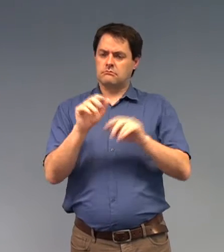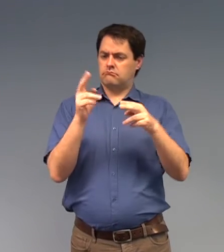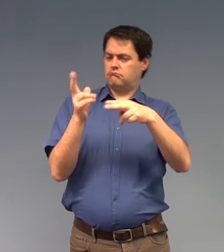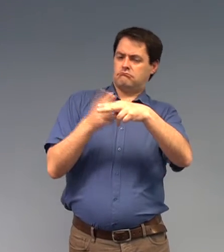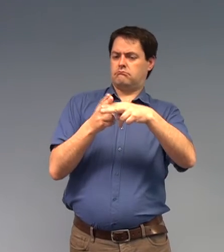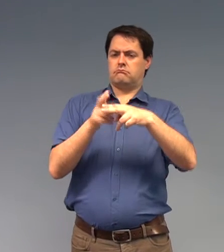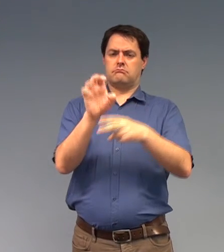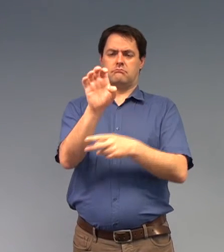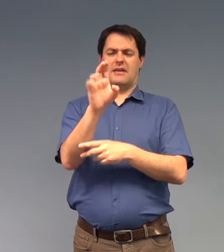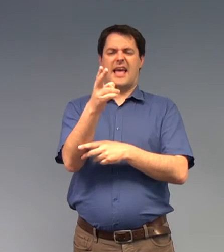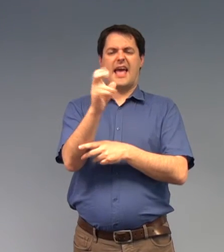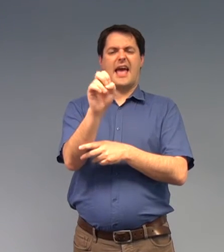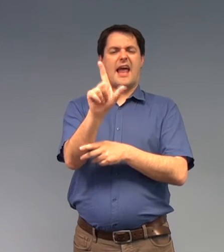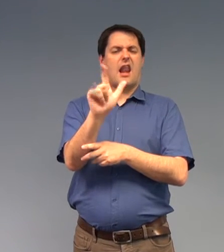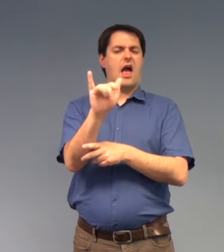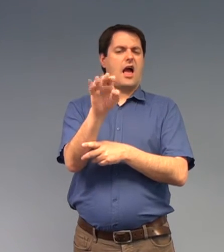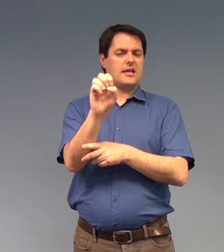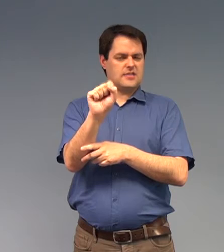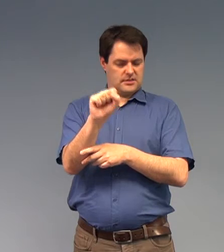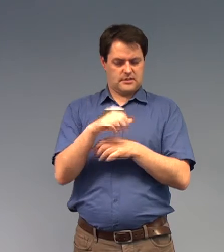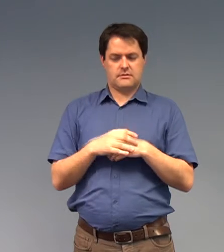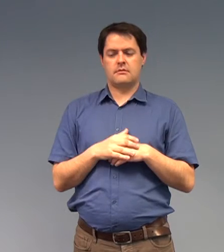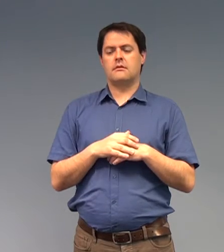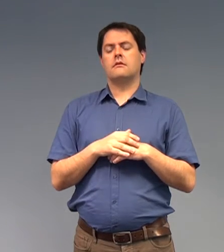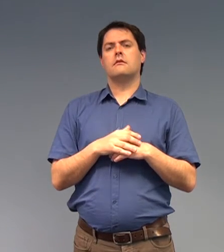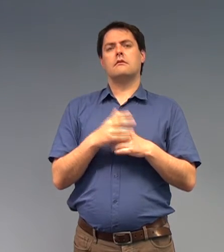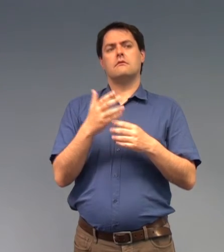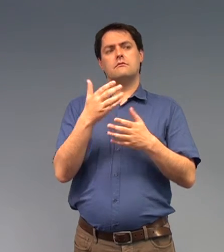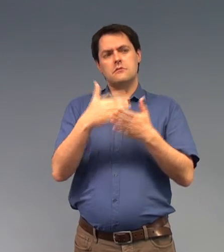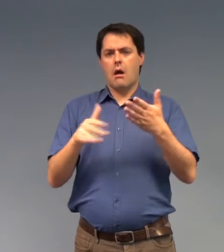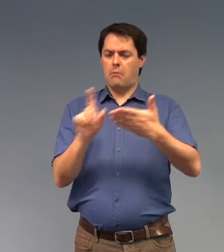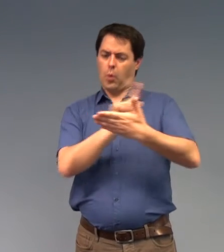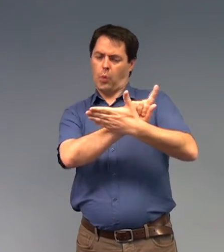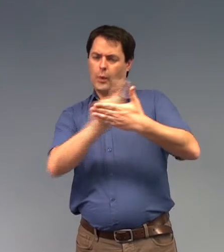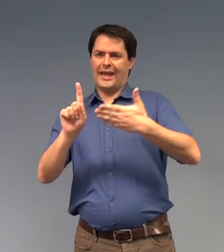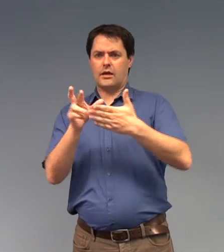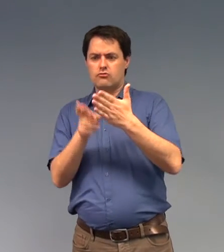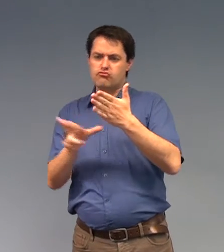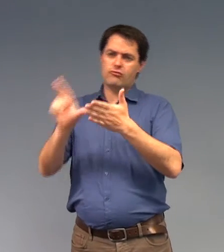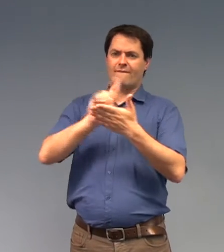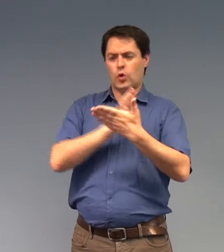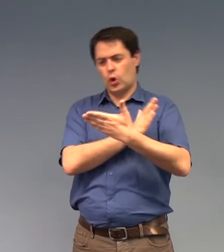which we still had at that time.